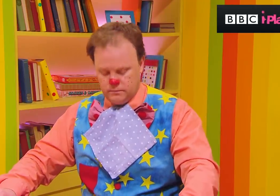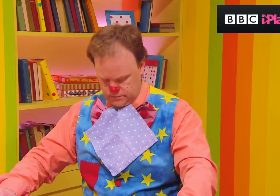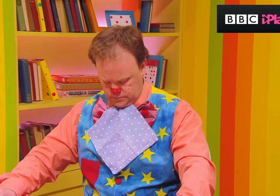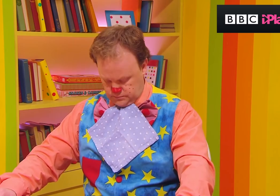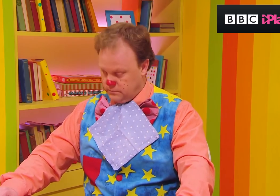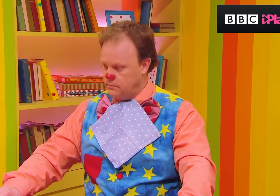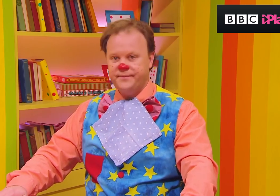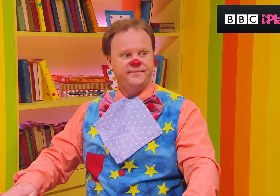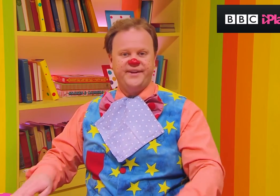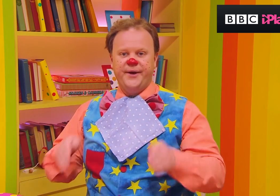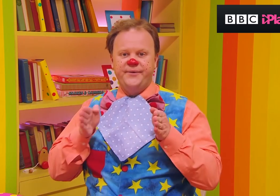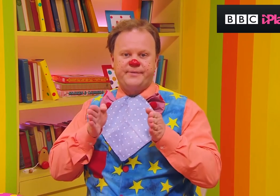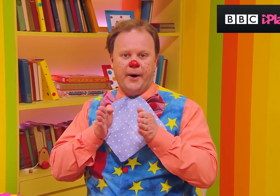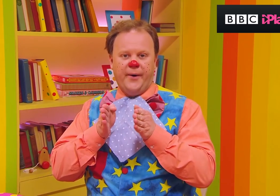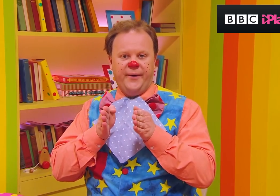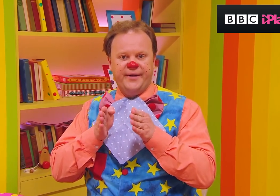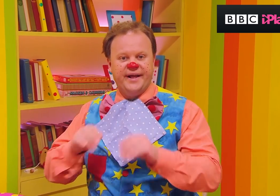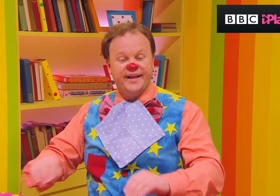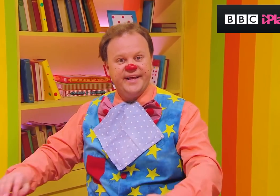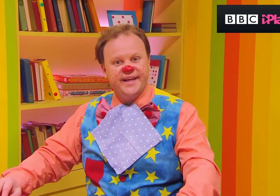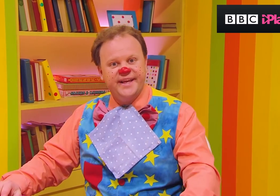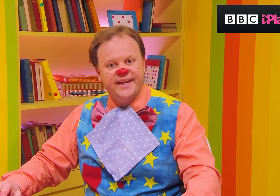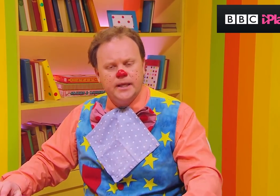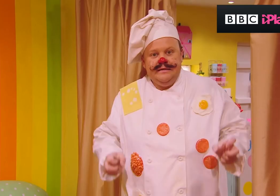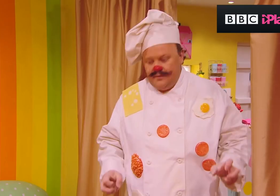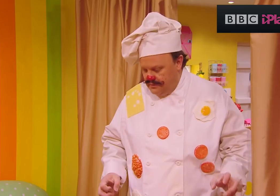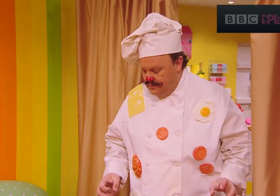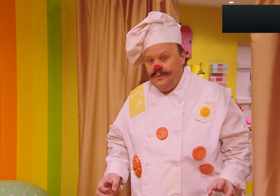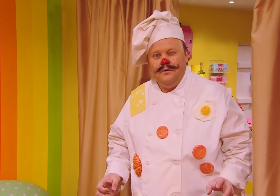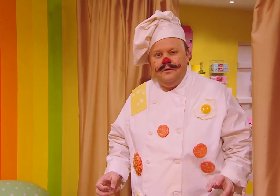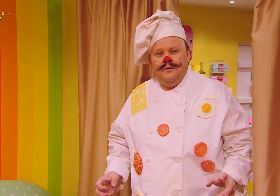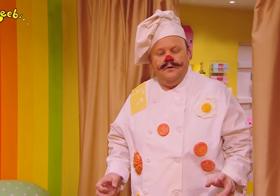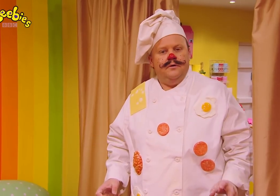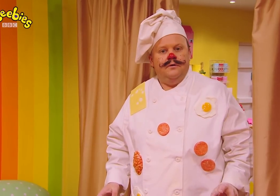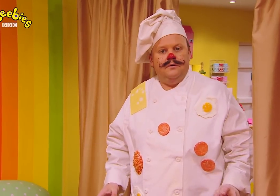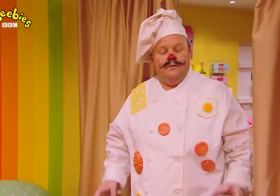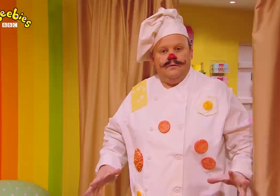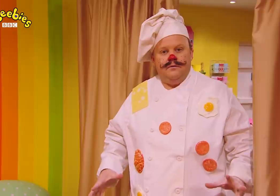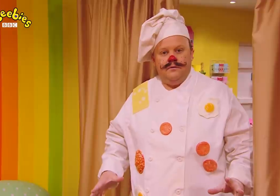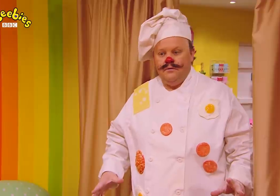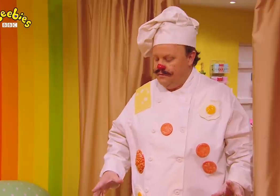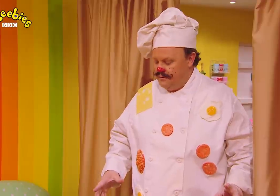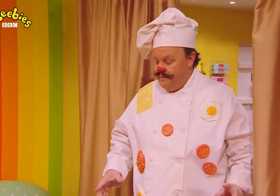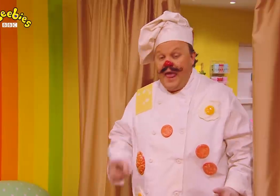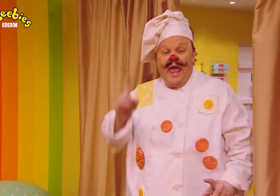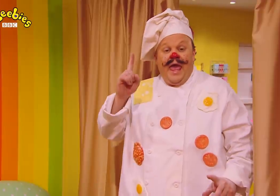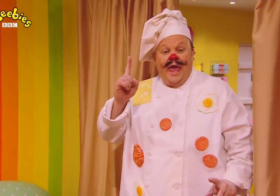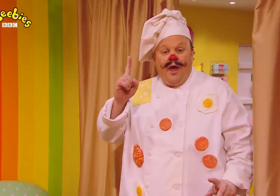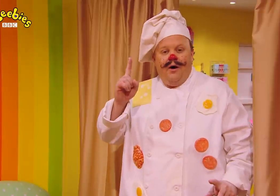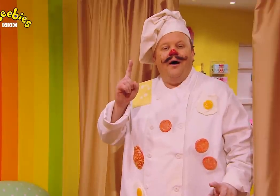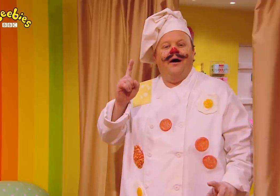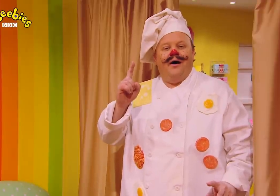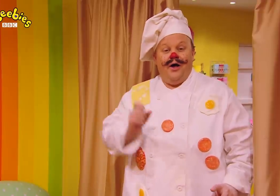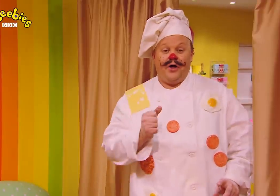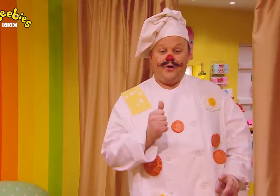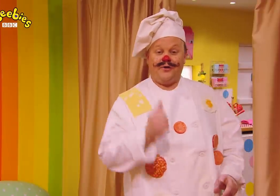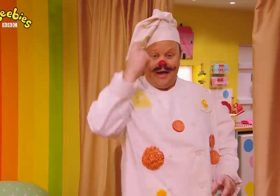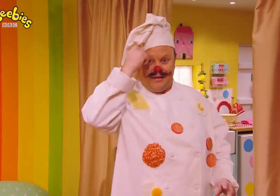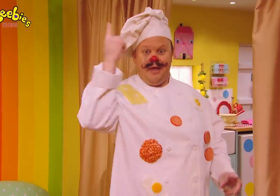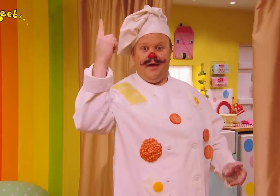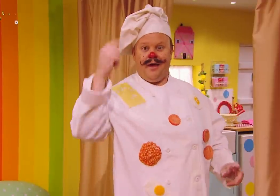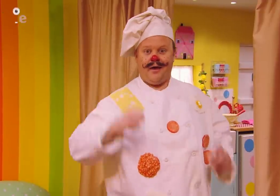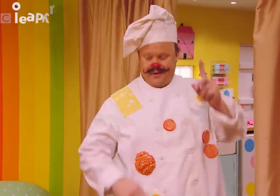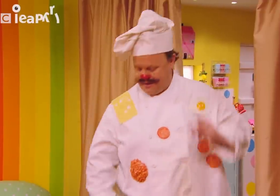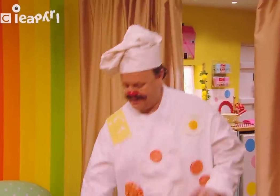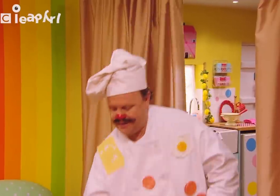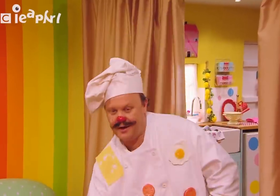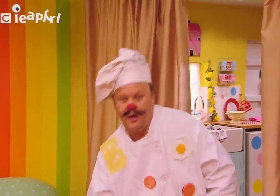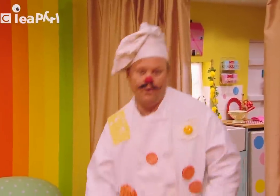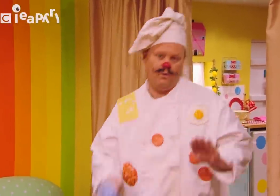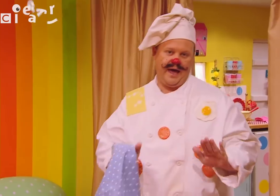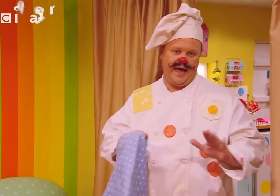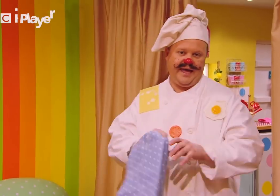too small too small i think that napkin would be better for tumble tag chef tumble a good idea wait